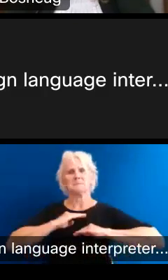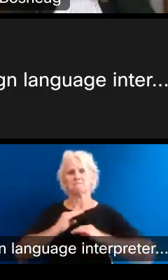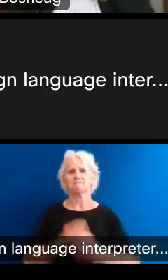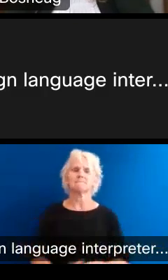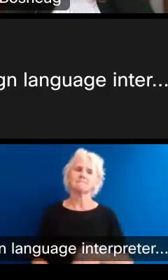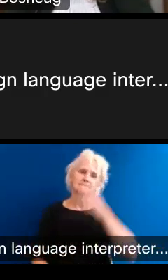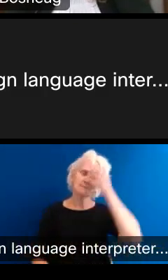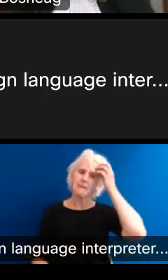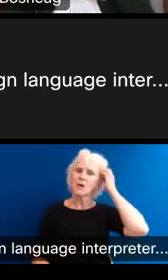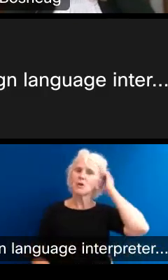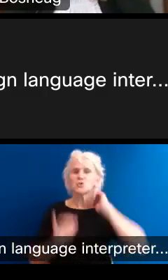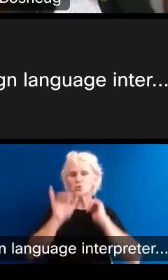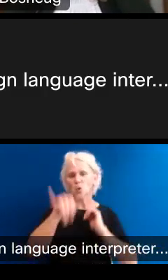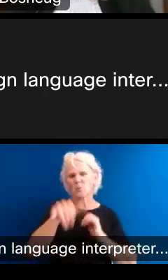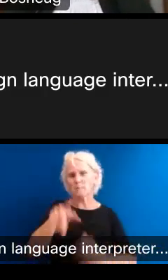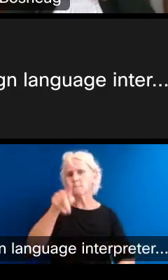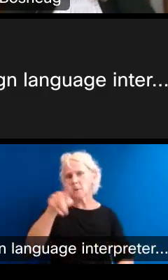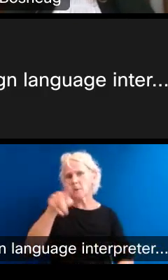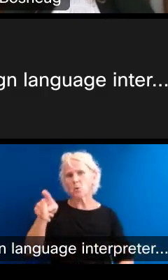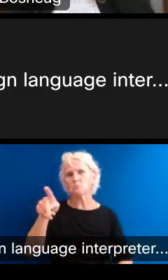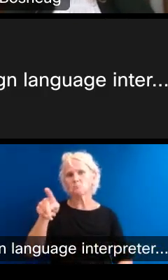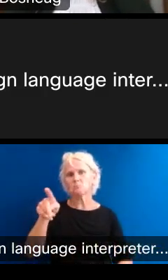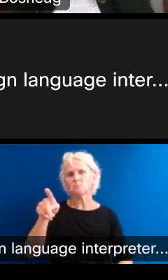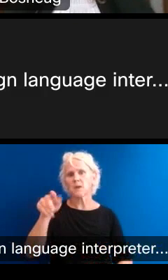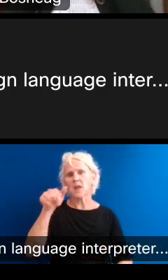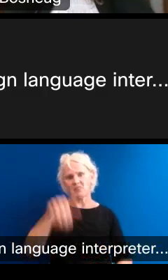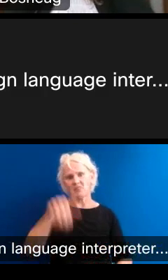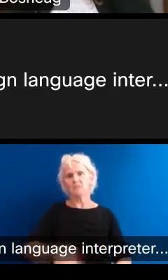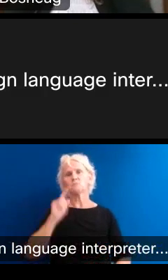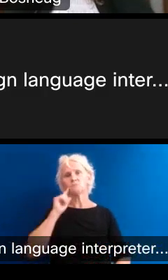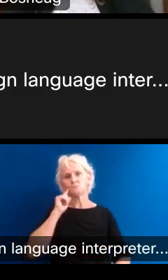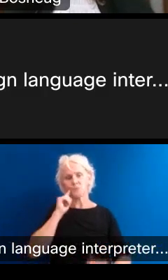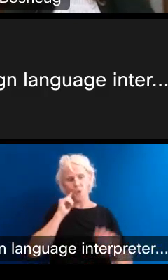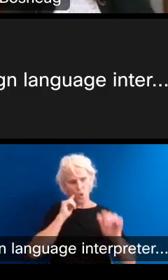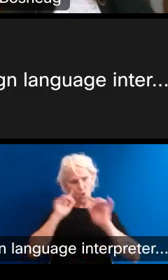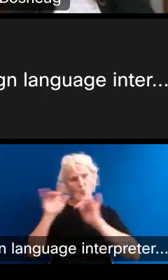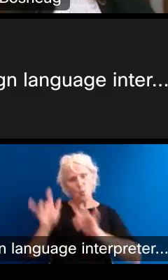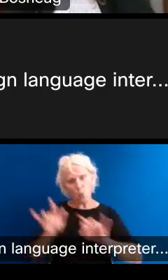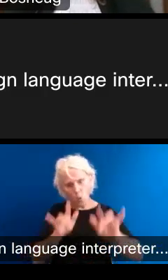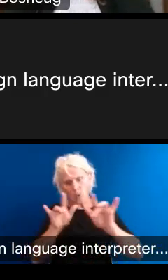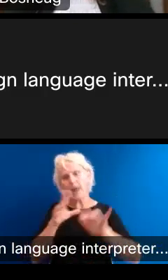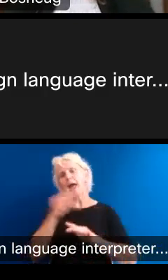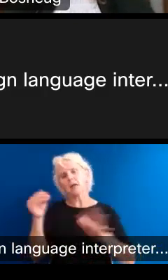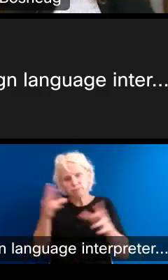the slides for the PowerPoint, the webinar recording, and a summary of the question and